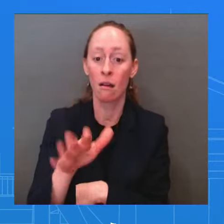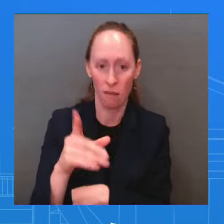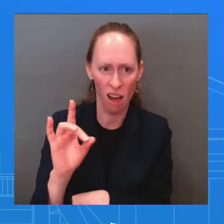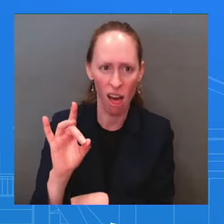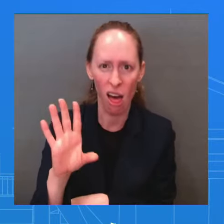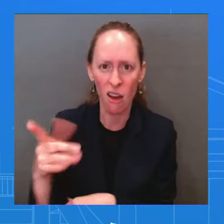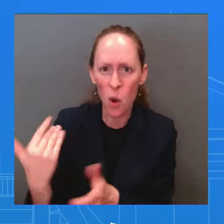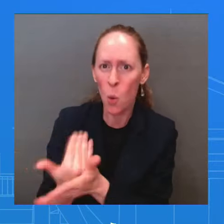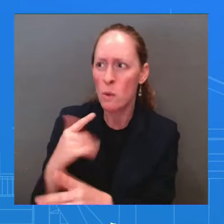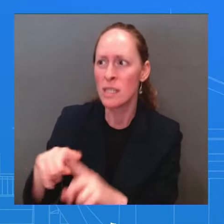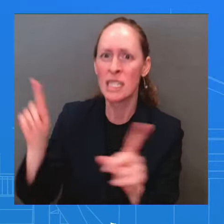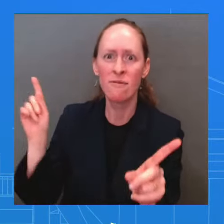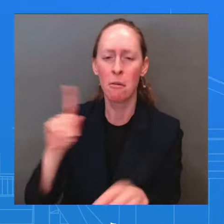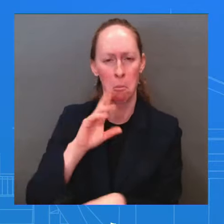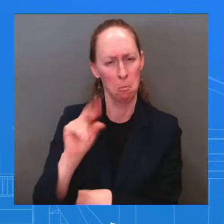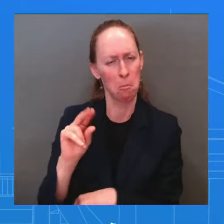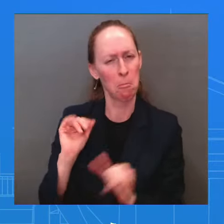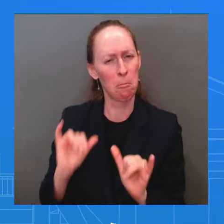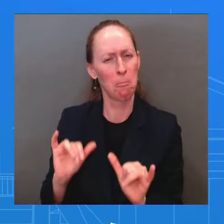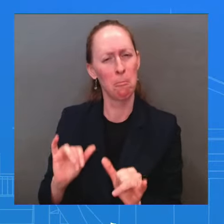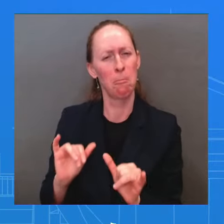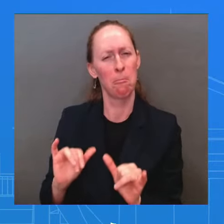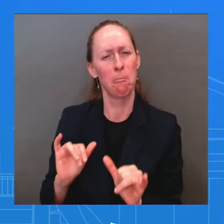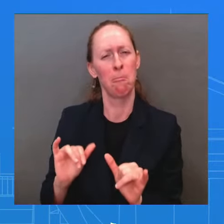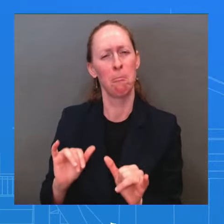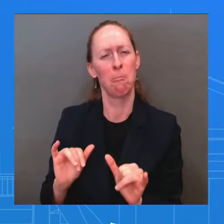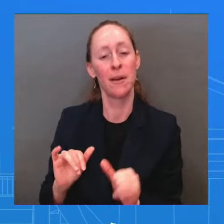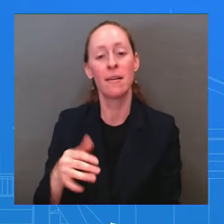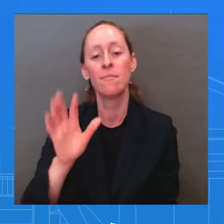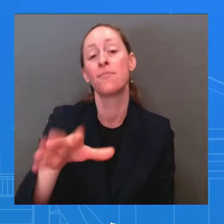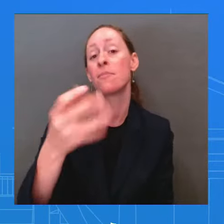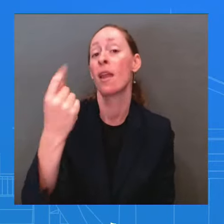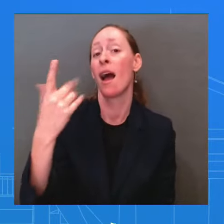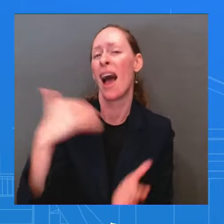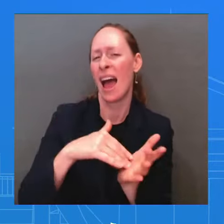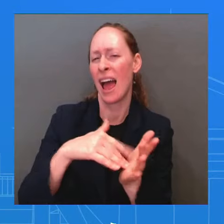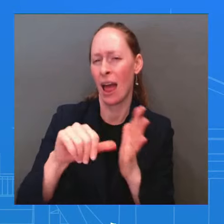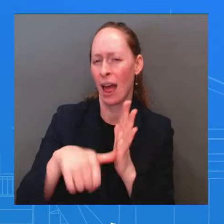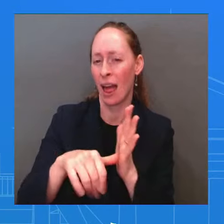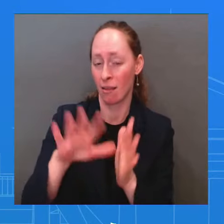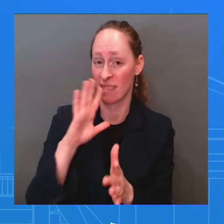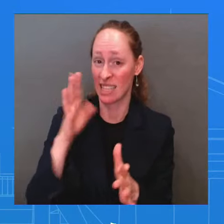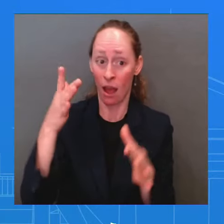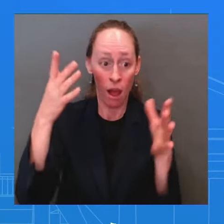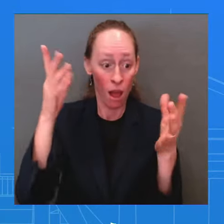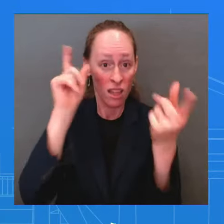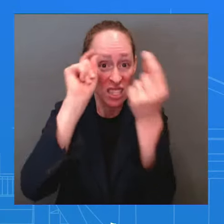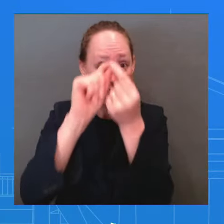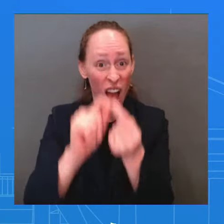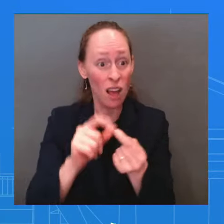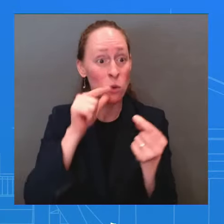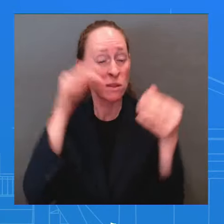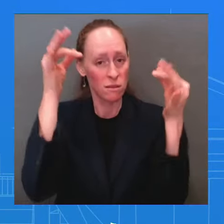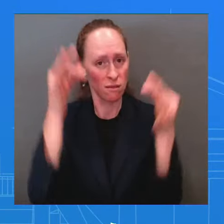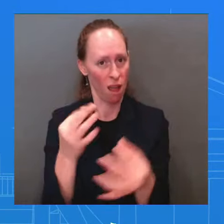But, of course, this is up to the parties to come up with a win-win, we believe, agreement so that -- so that we can move forward.